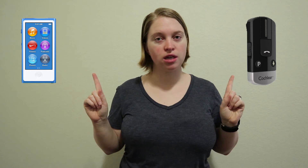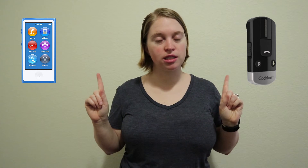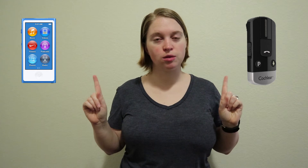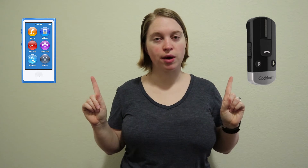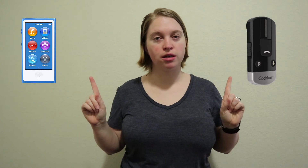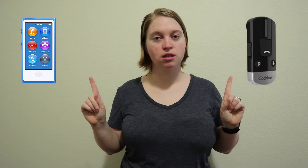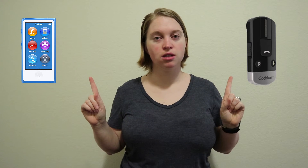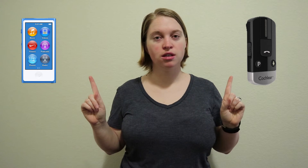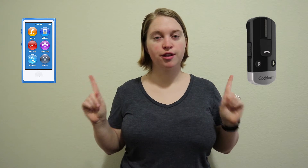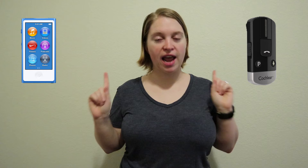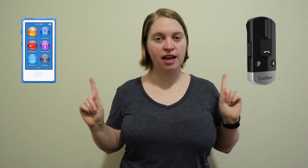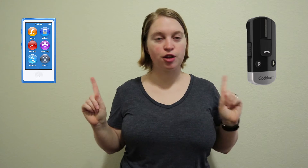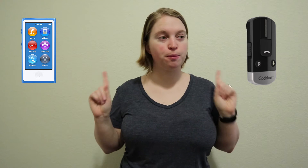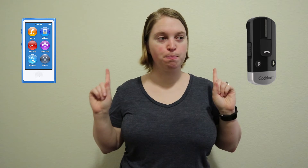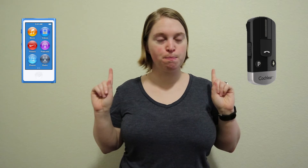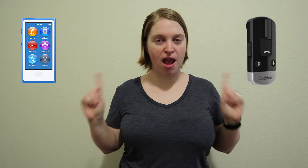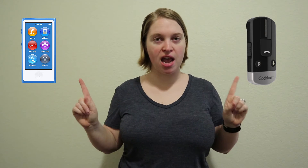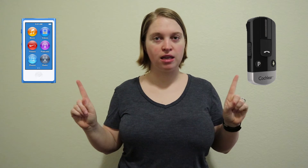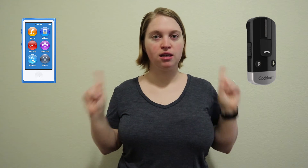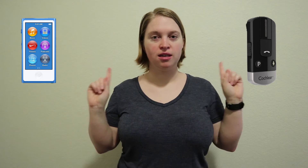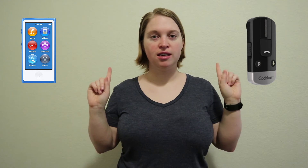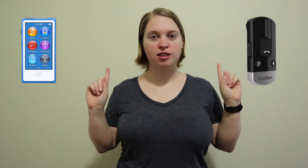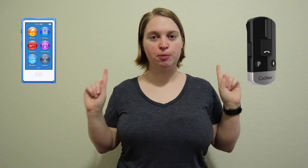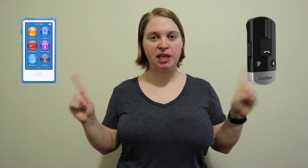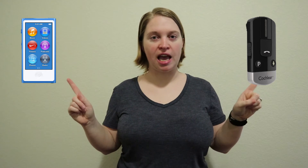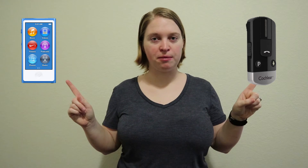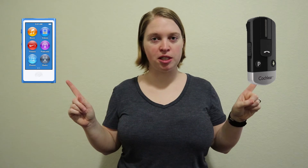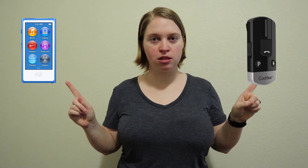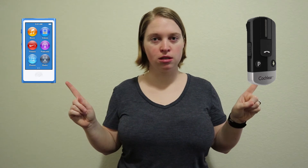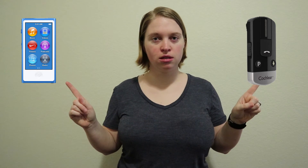I swear that they're made to be enemies